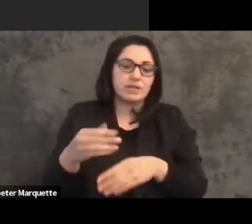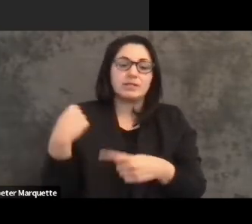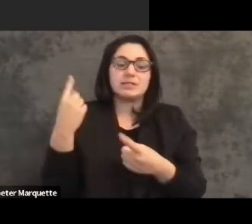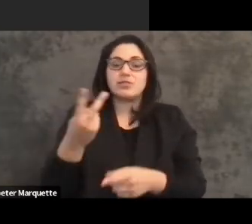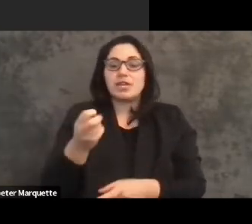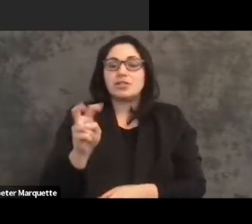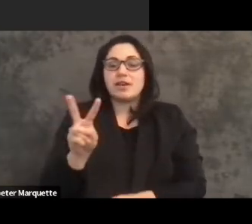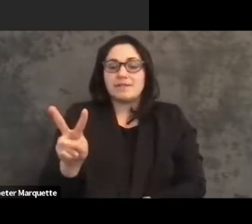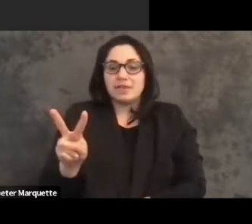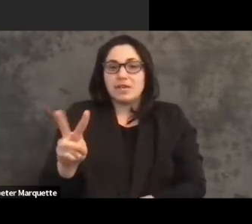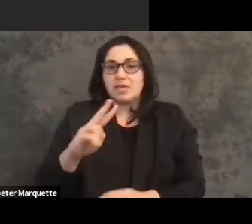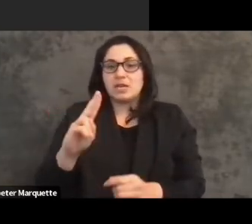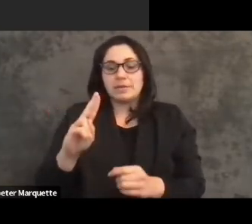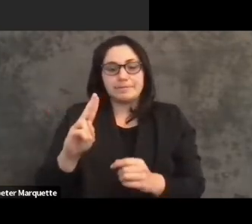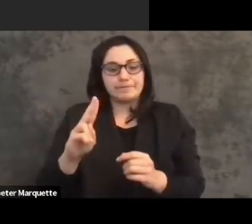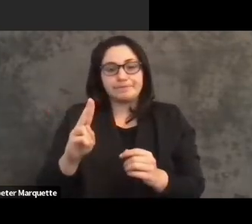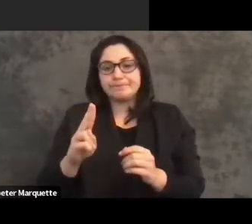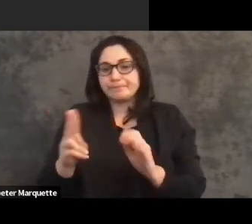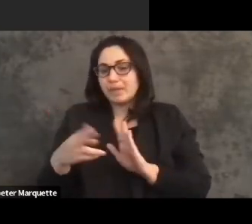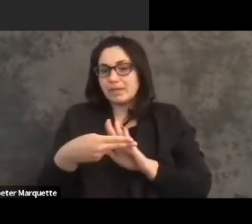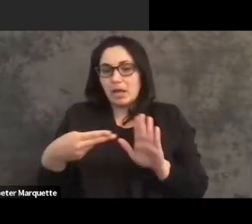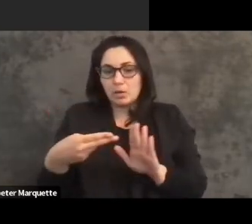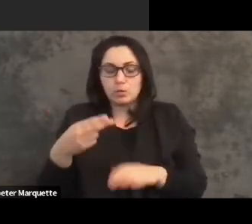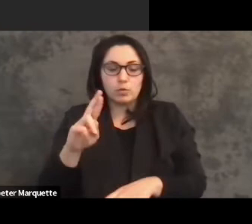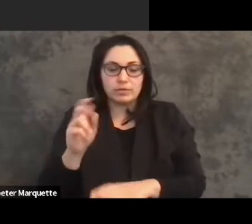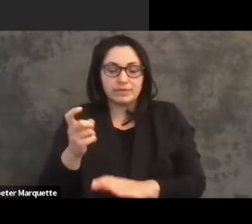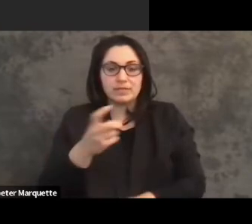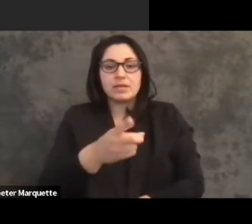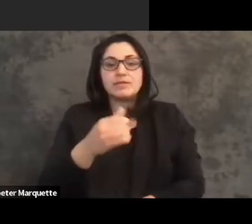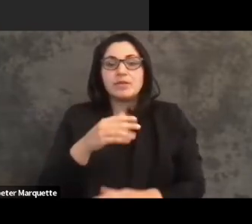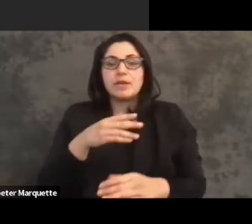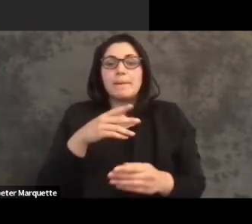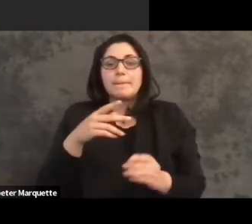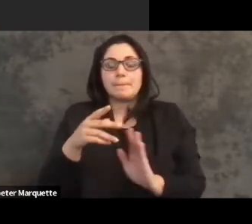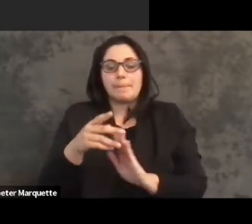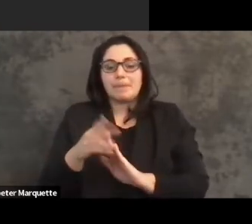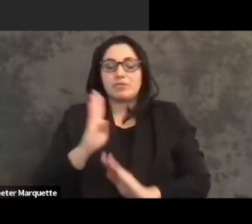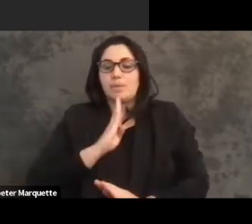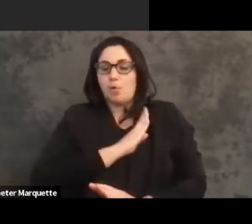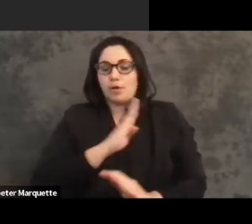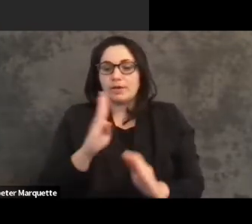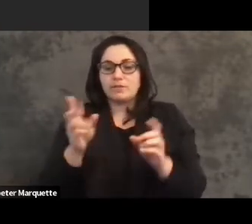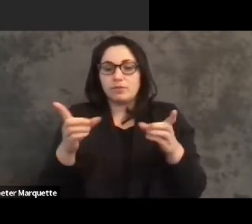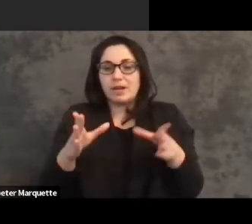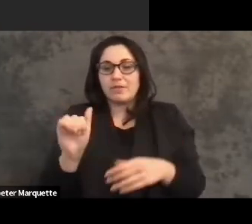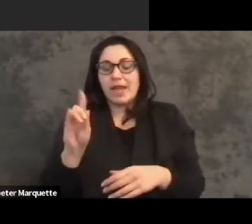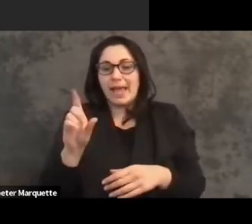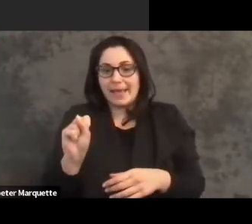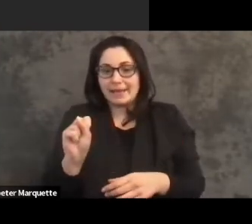worked in the HIV field since 2005, following her 2002 HIV diagnosis, she's the CO executive